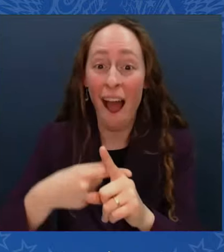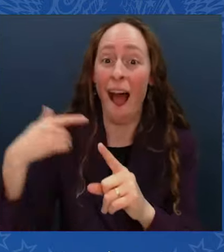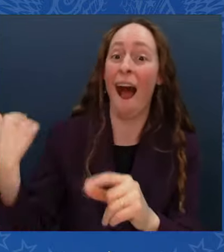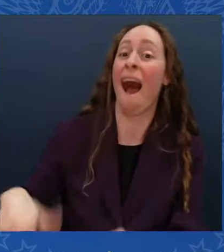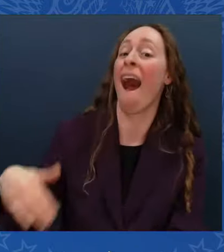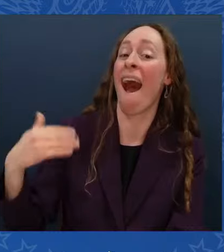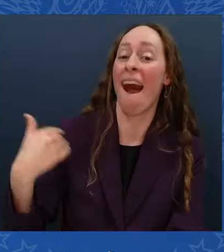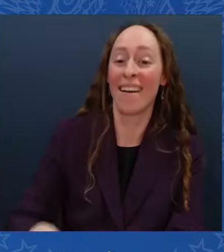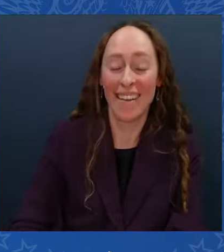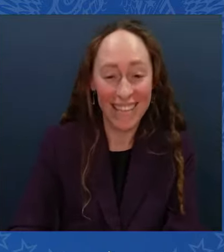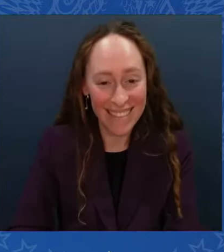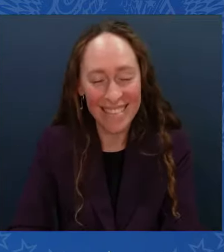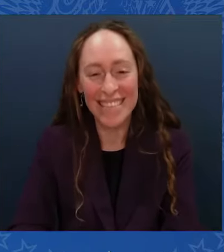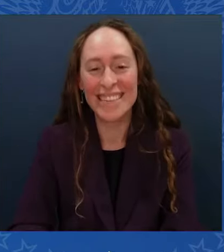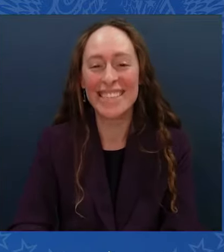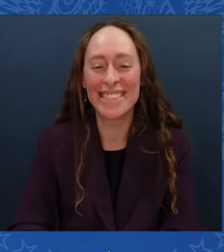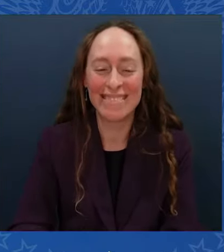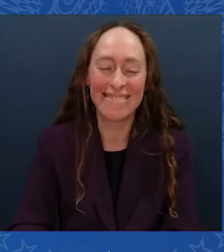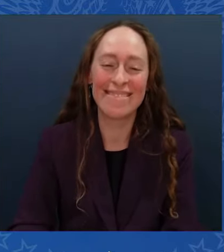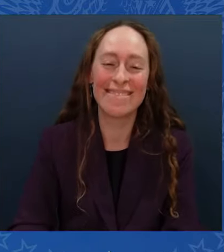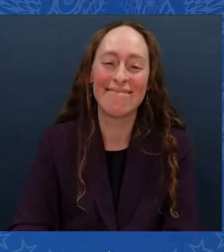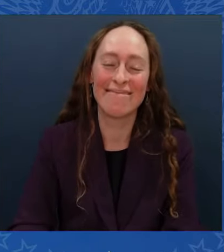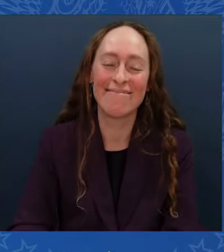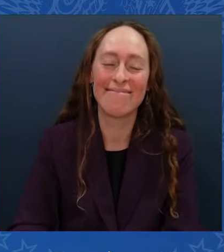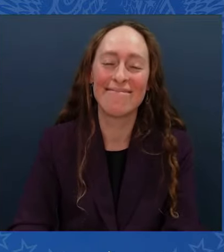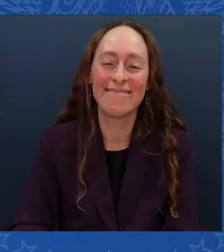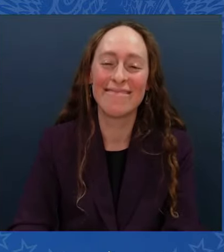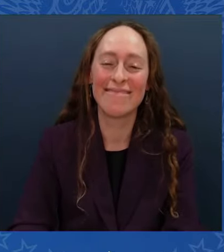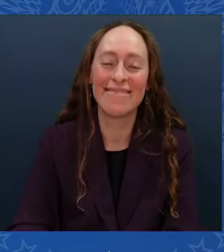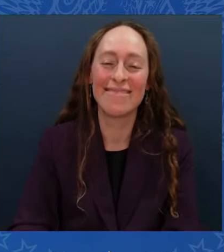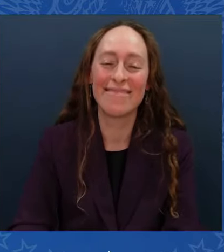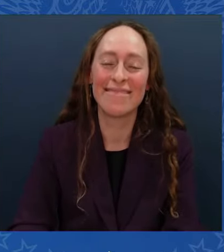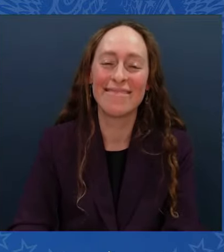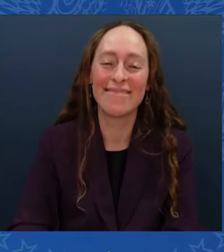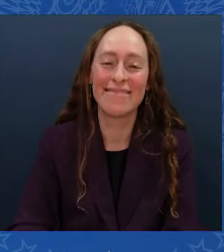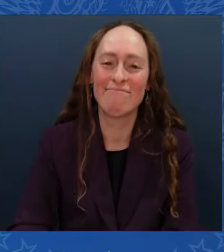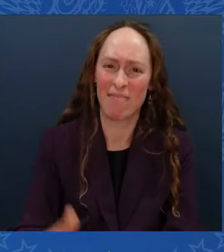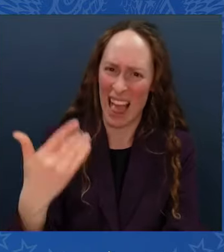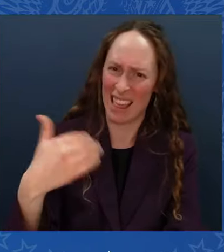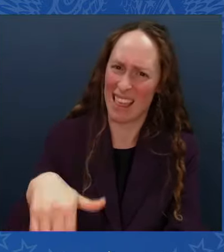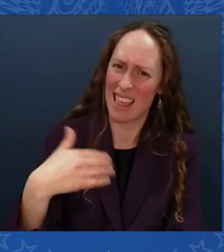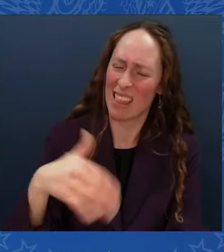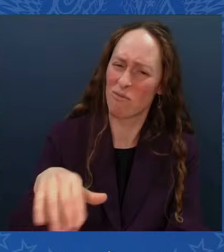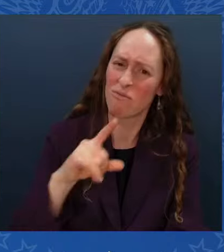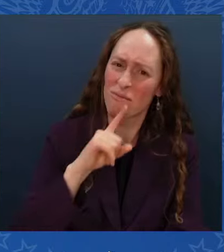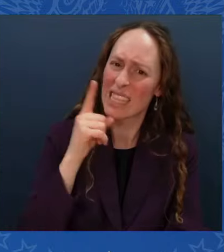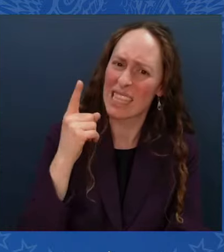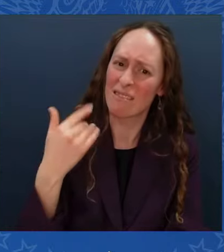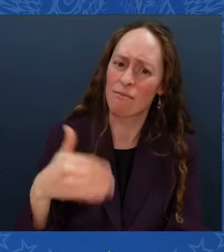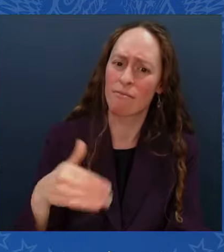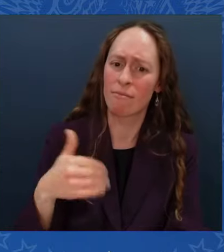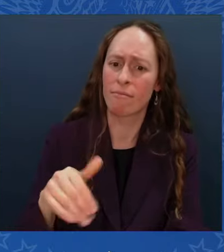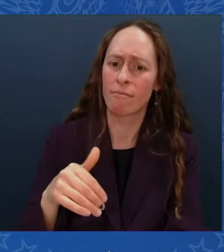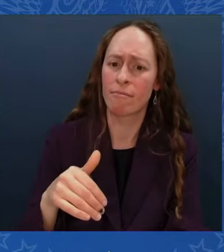And people have to understand: You not only did the right thing by busting your neck and going back to school